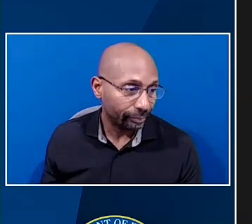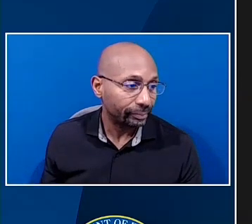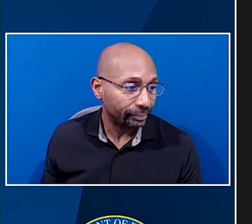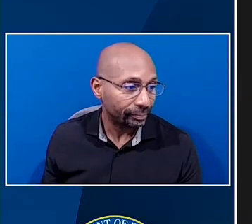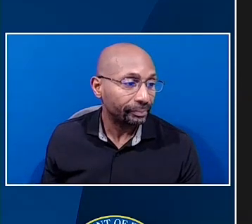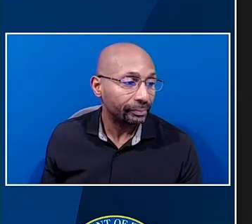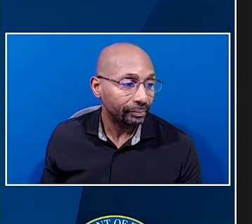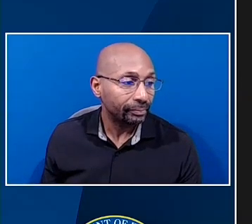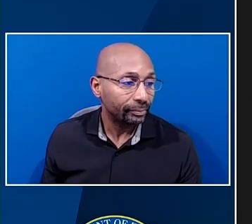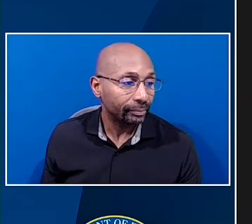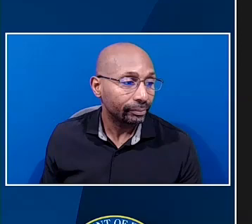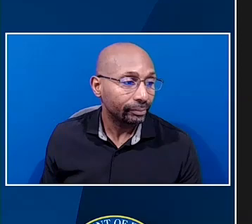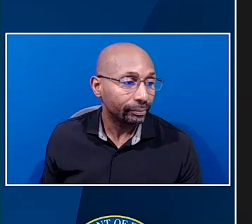And she looks like she's good too.